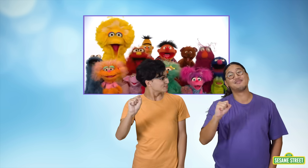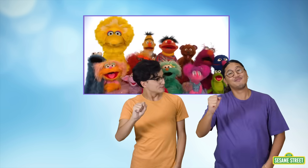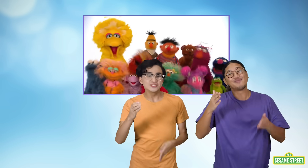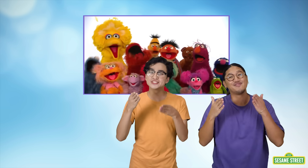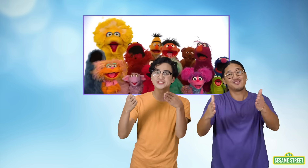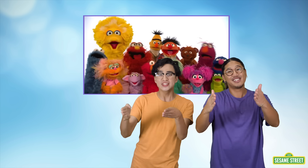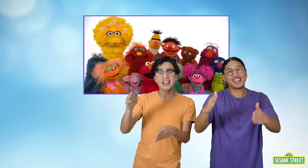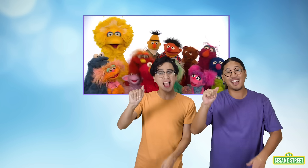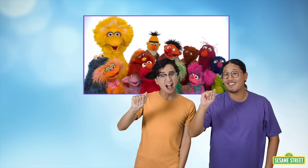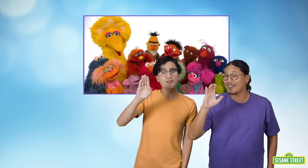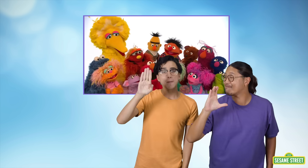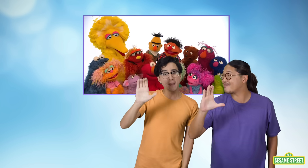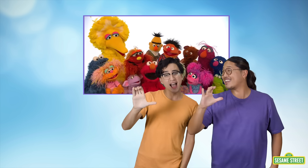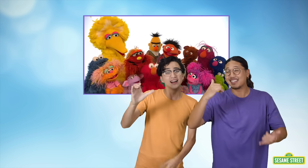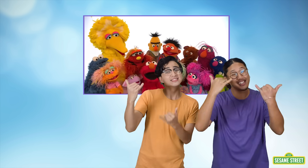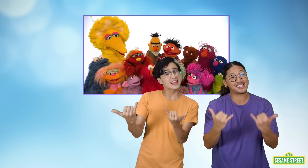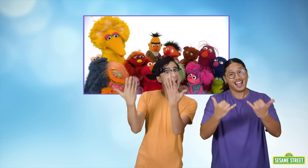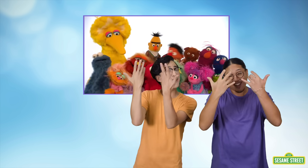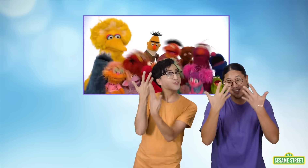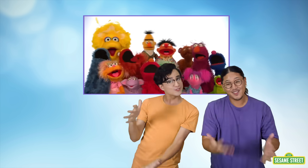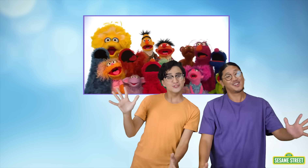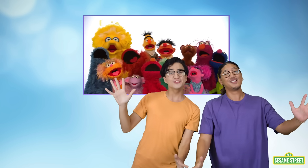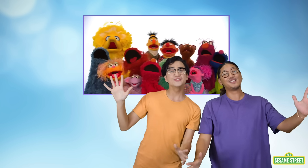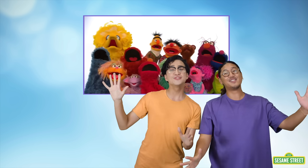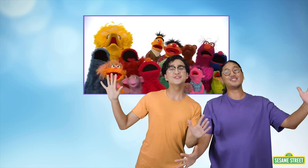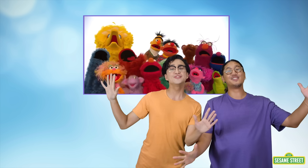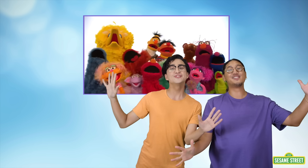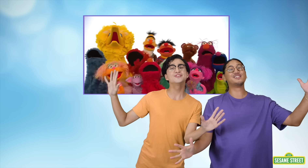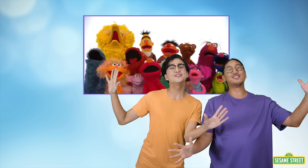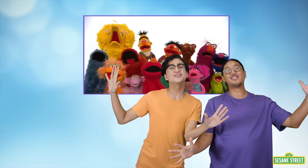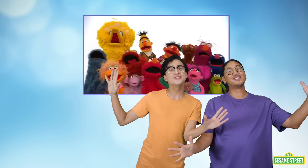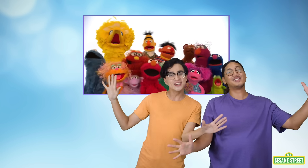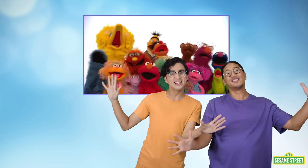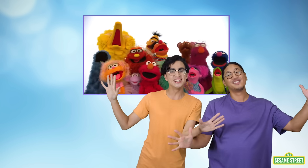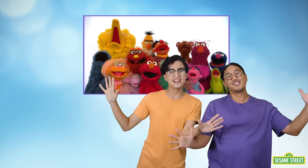The Sesame Street alphabet is through